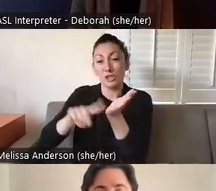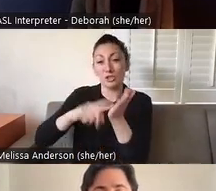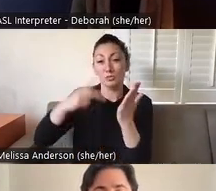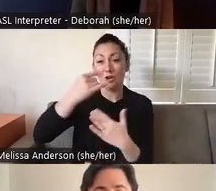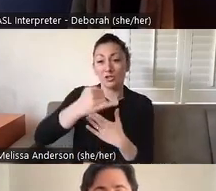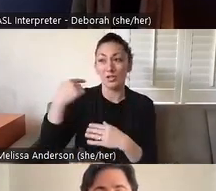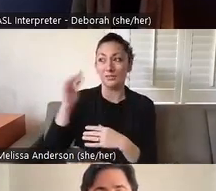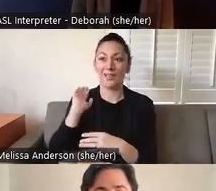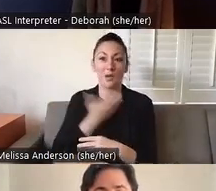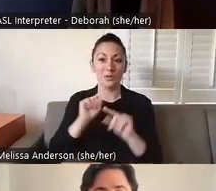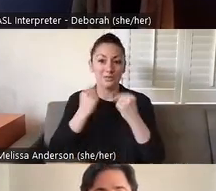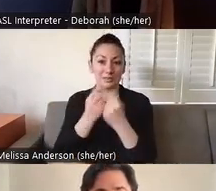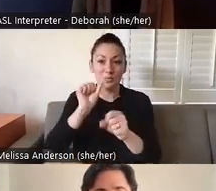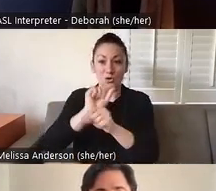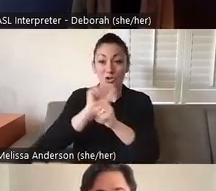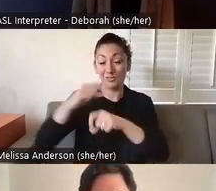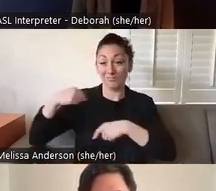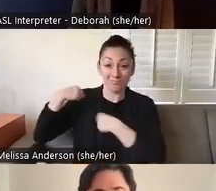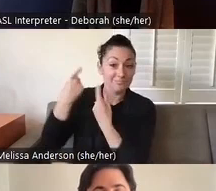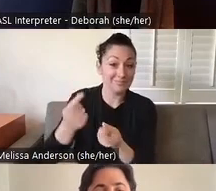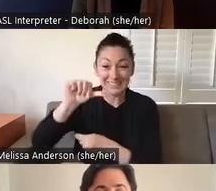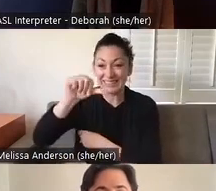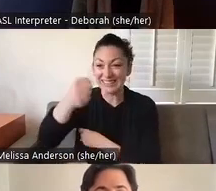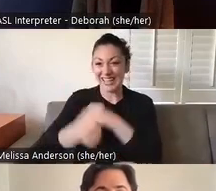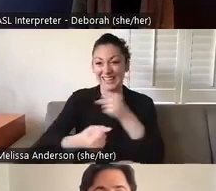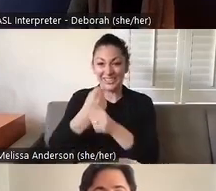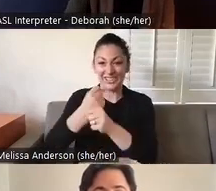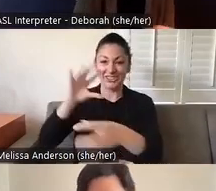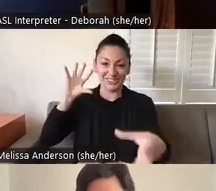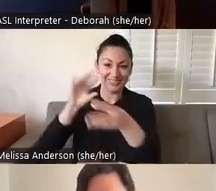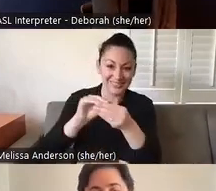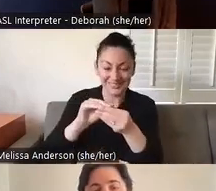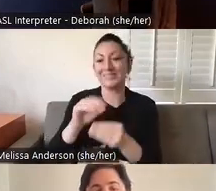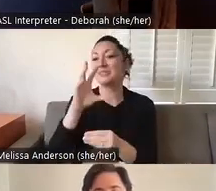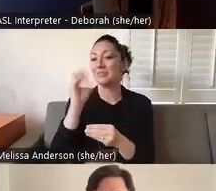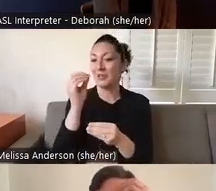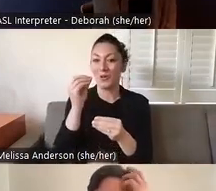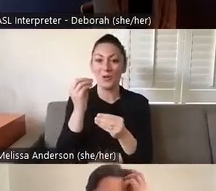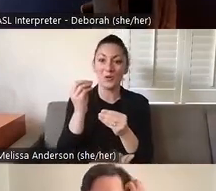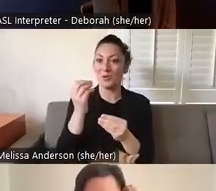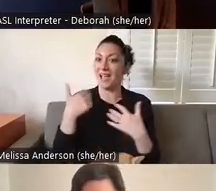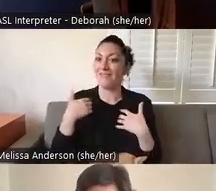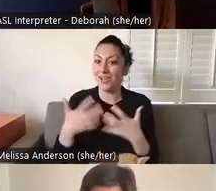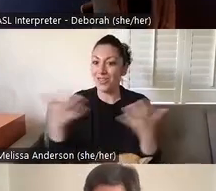all about the research project that our team has been working on for the last ten years.